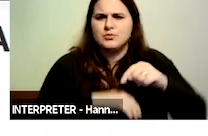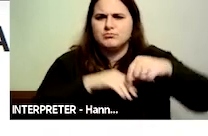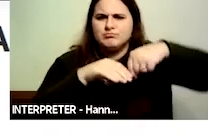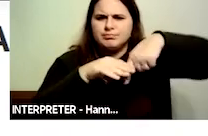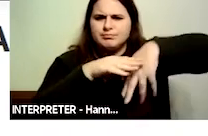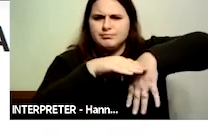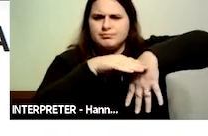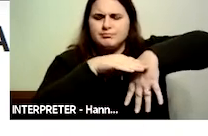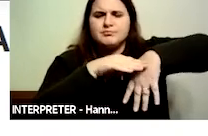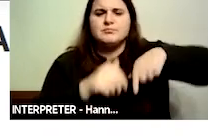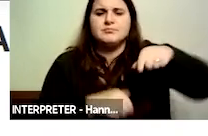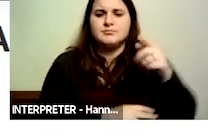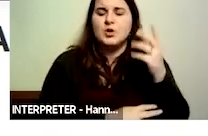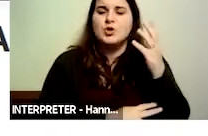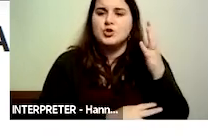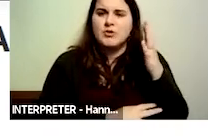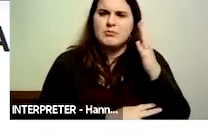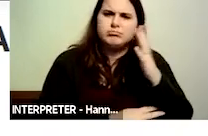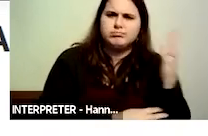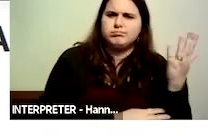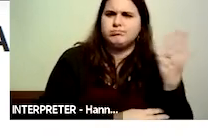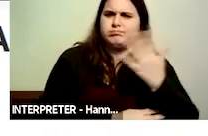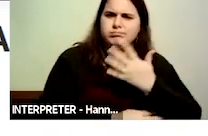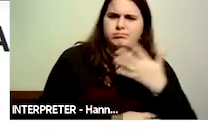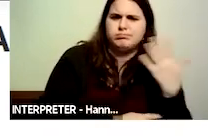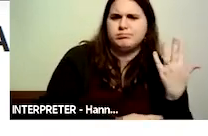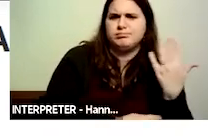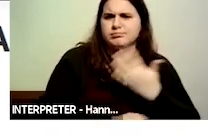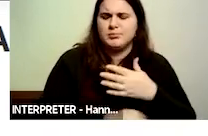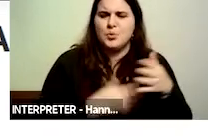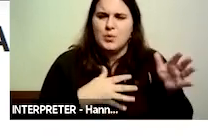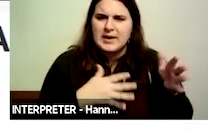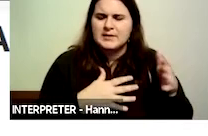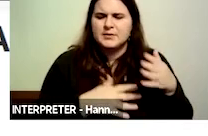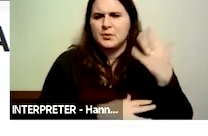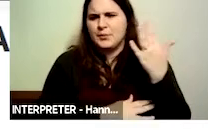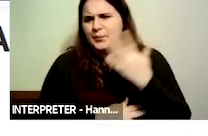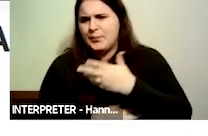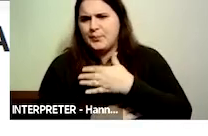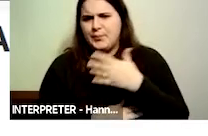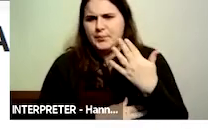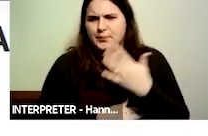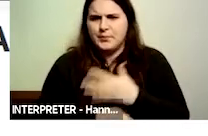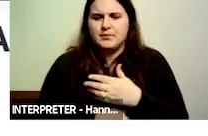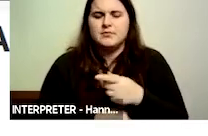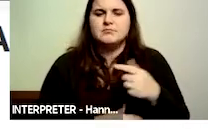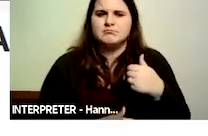in the wind. And this is related to a an article I had Ben Woelk: Published called when trees and security awareness